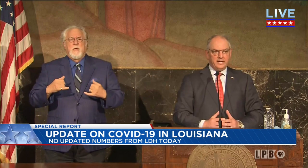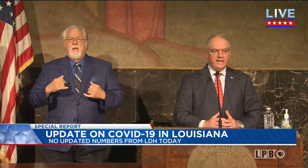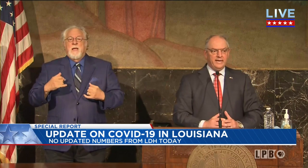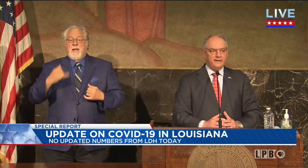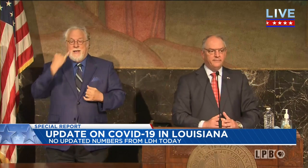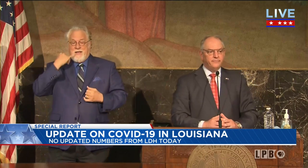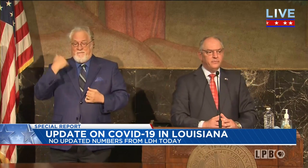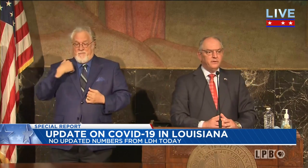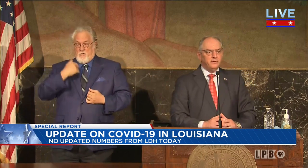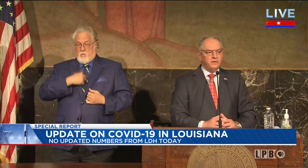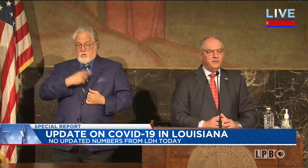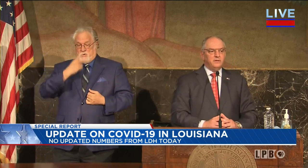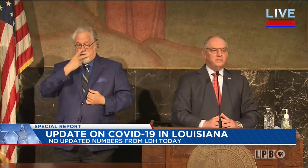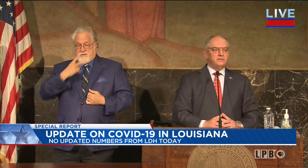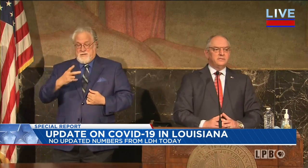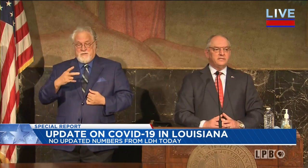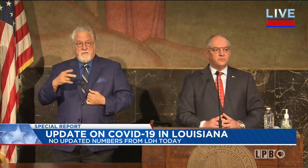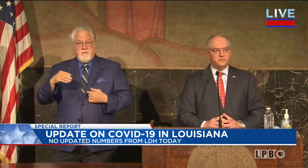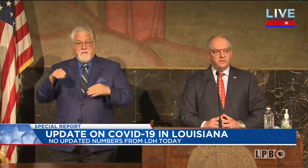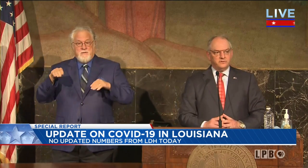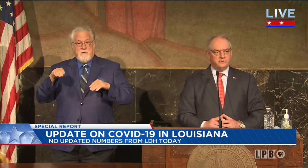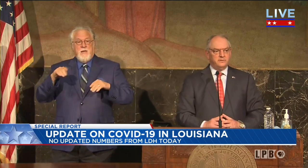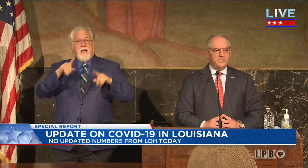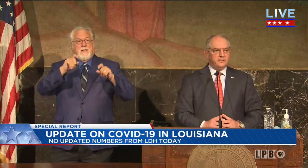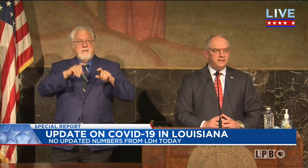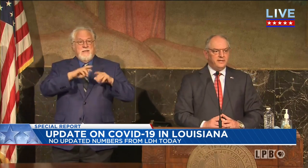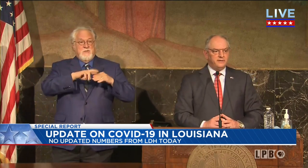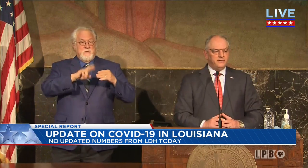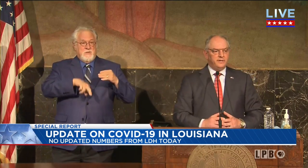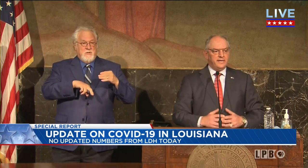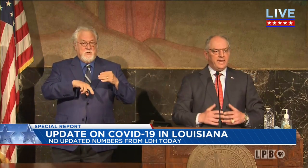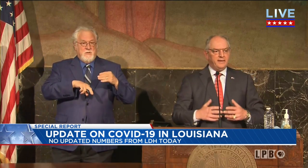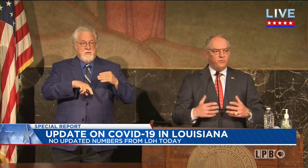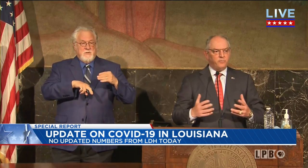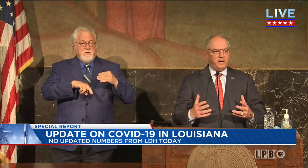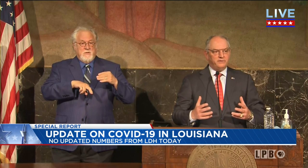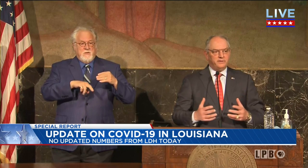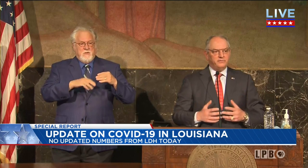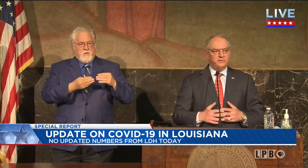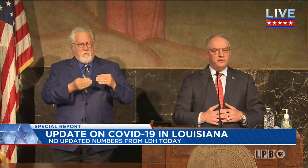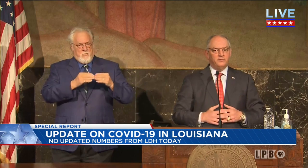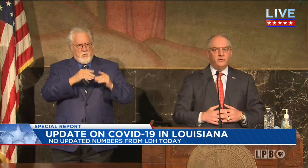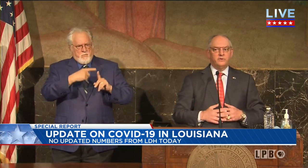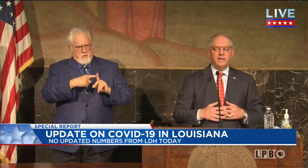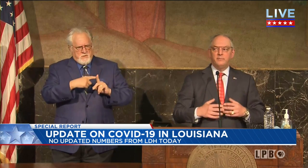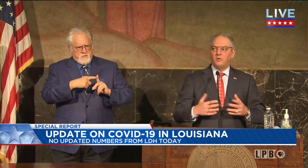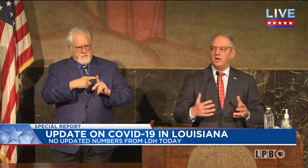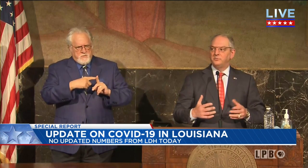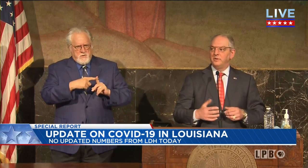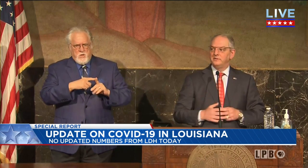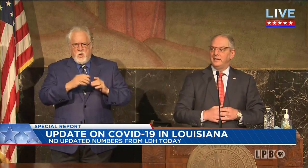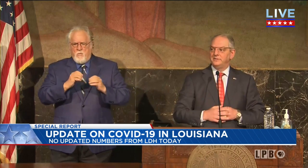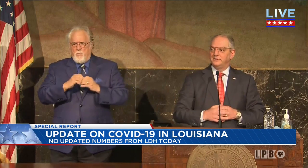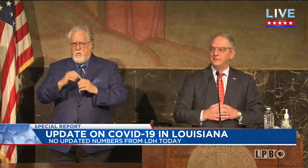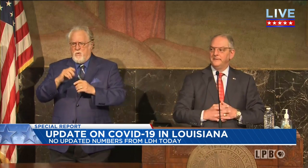AND ONE OF THE REASONS THAT WE WANTED TO COME OUT TODAY AND DELIVER THIS MESSAGE IS IF WE'RE